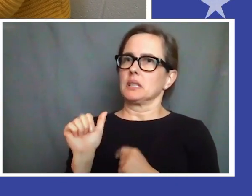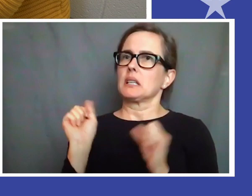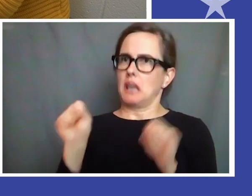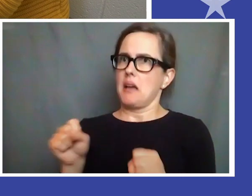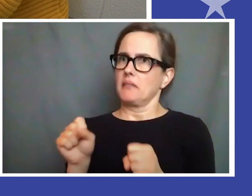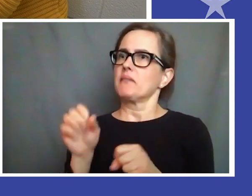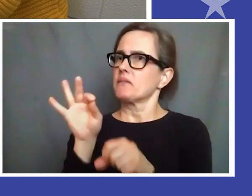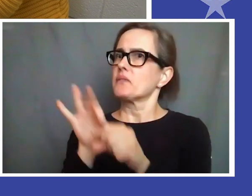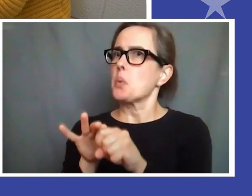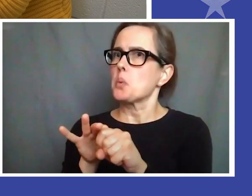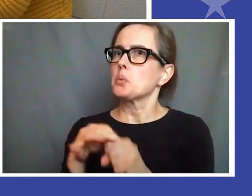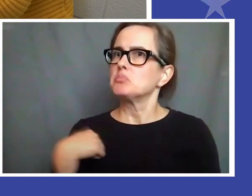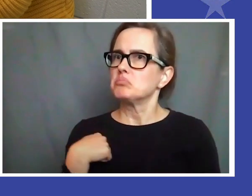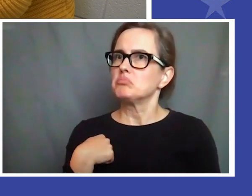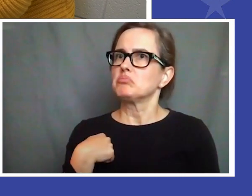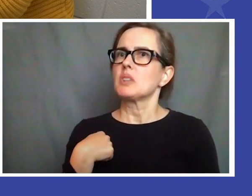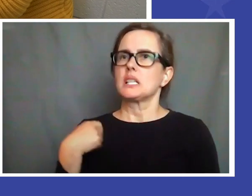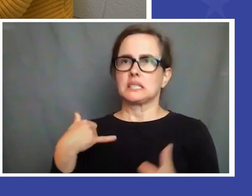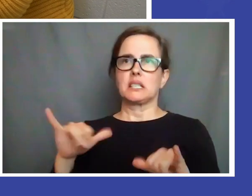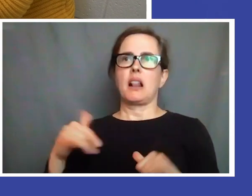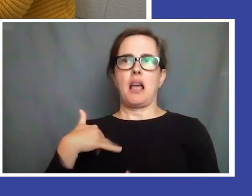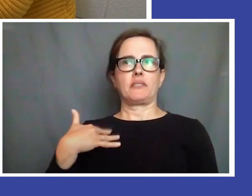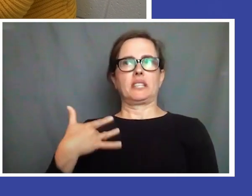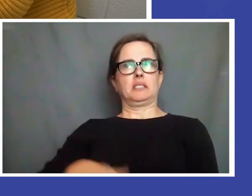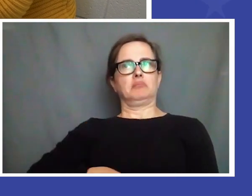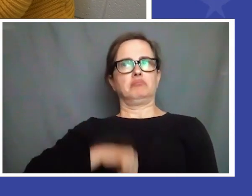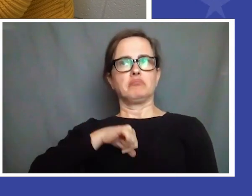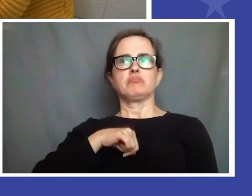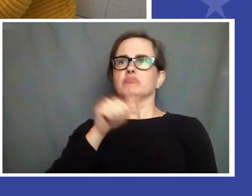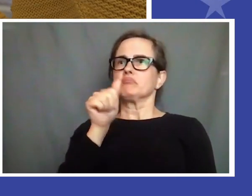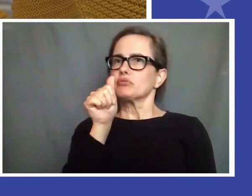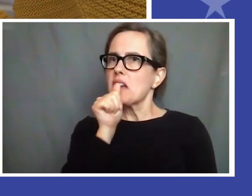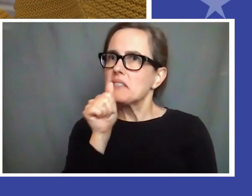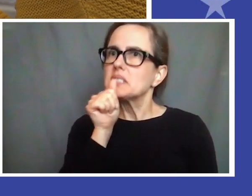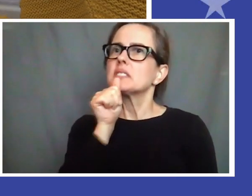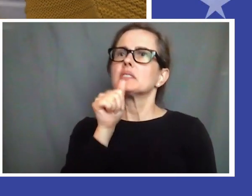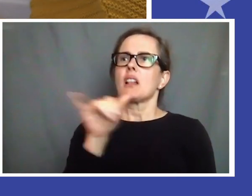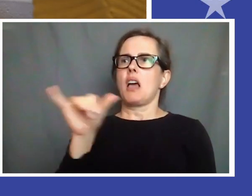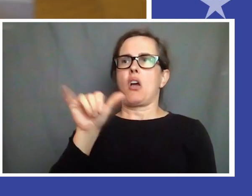but I can vote with the same dignity and privacy than any other citizen that will have.